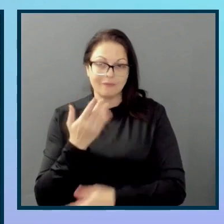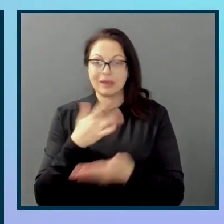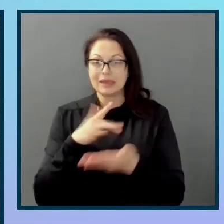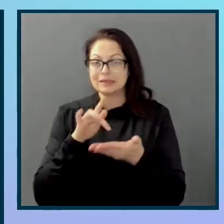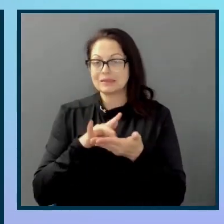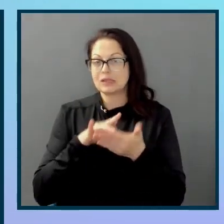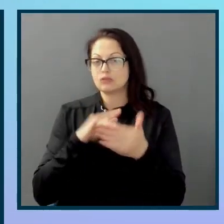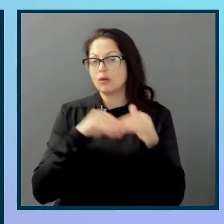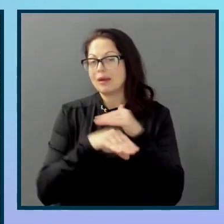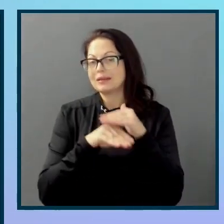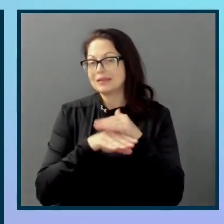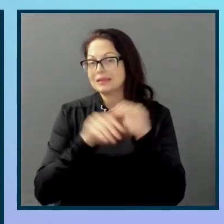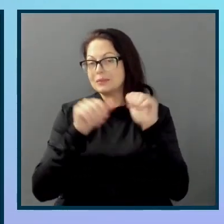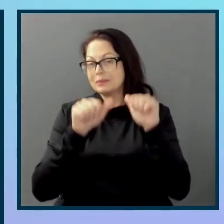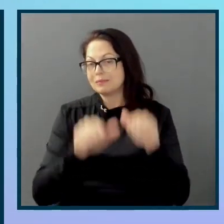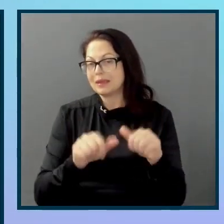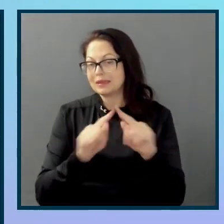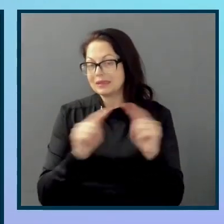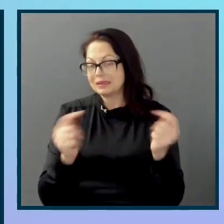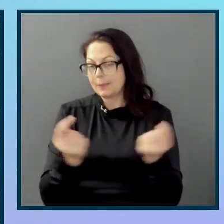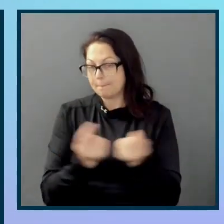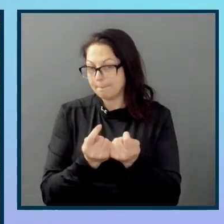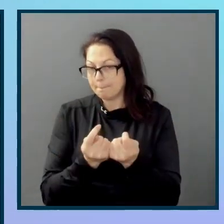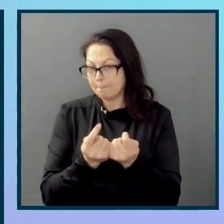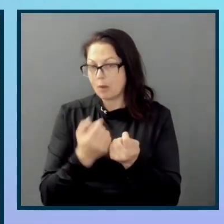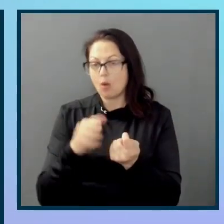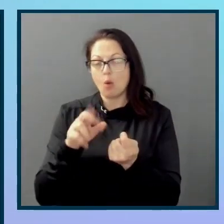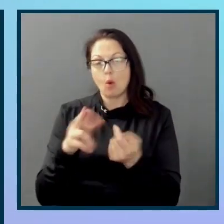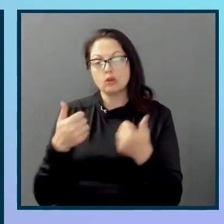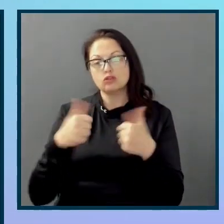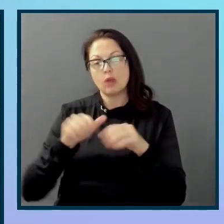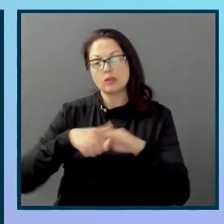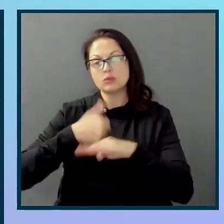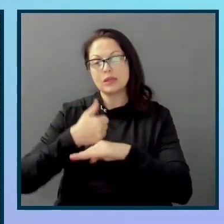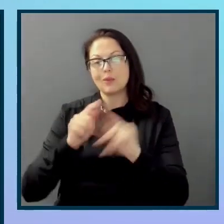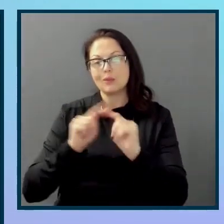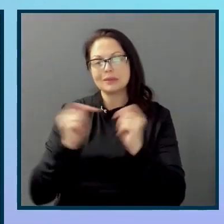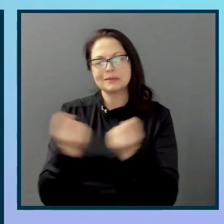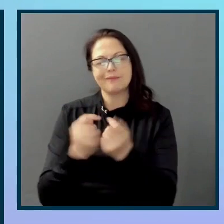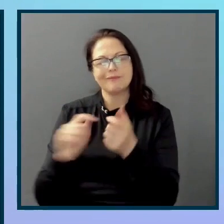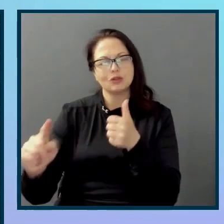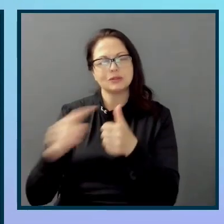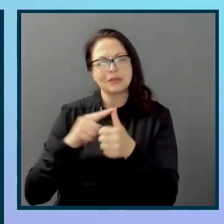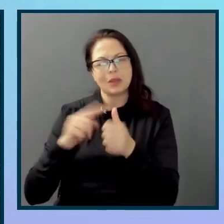that's trying to work on getting a team formed, I would connect with them first. But many organizations,